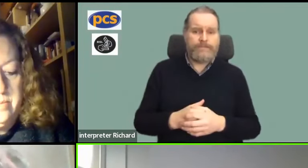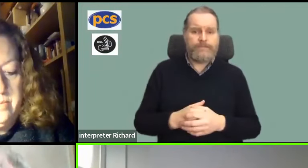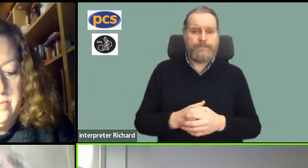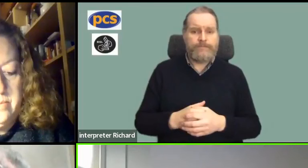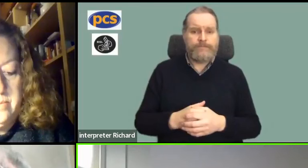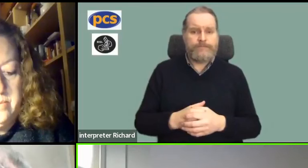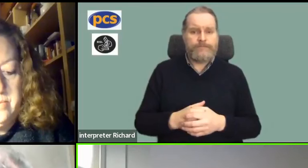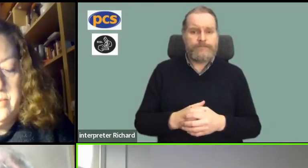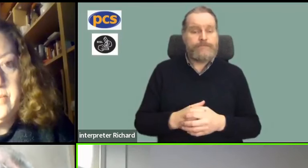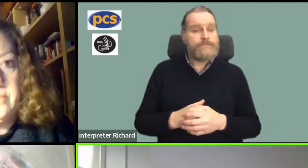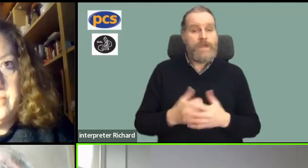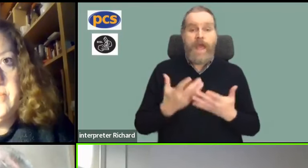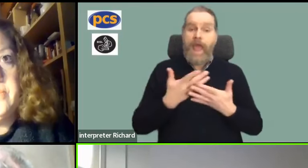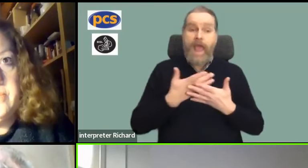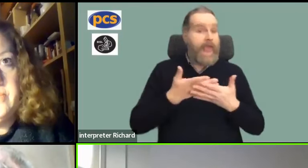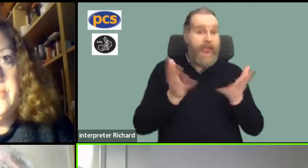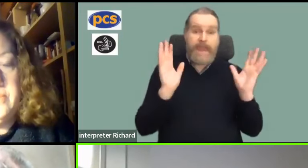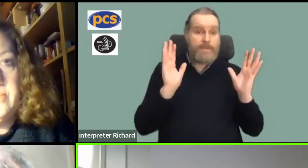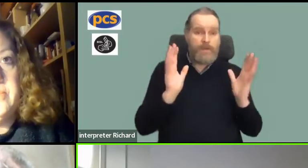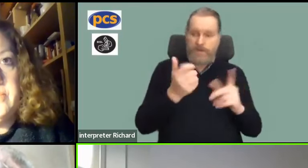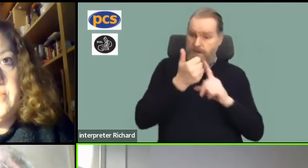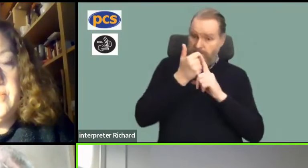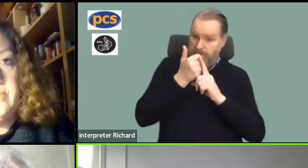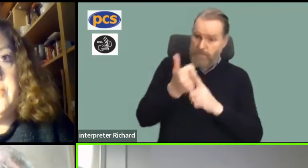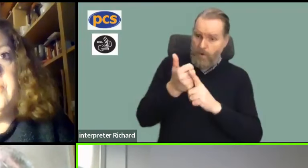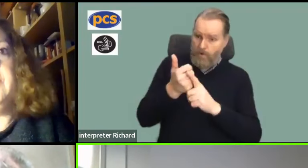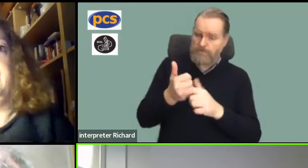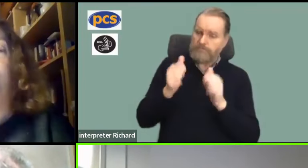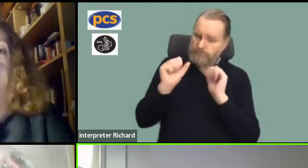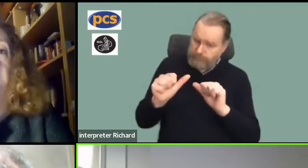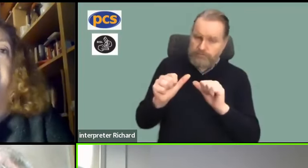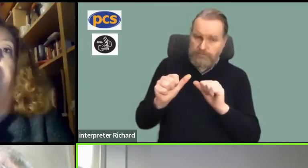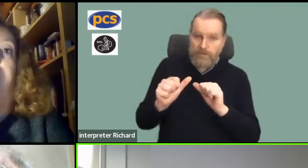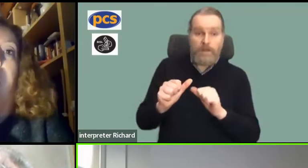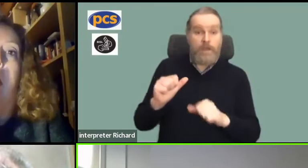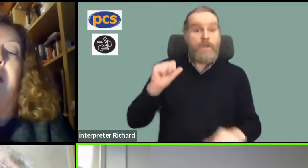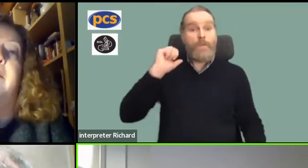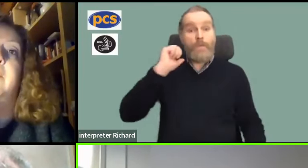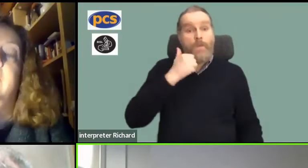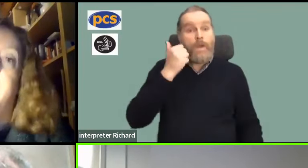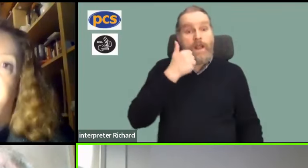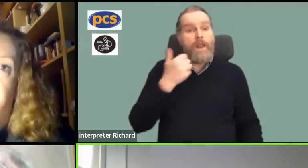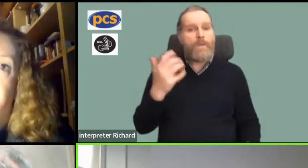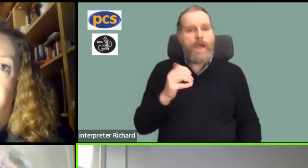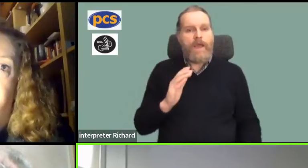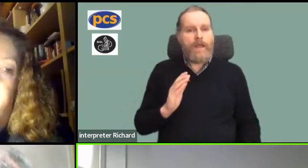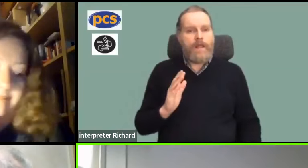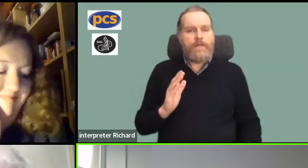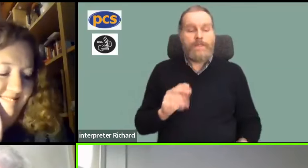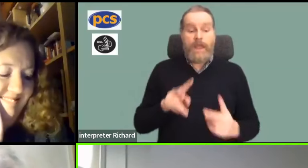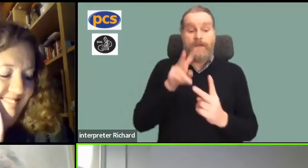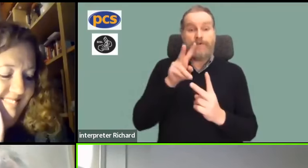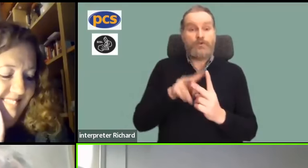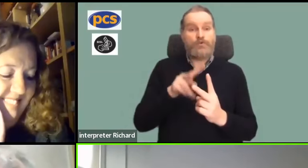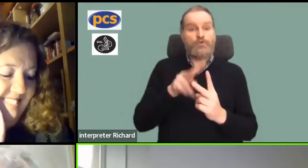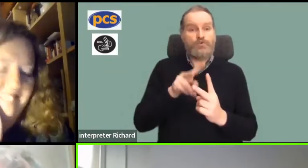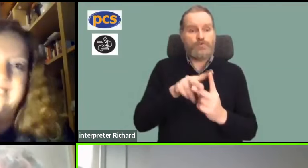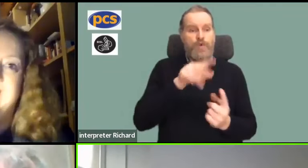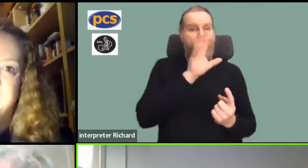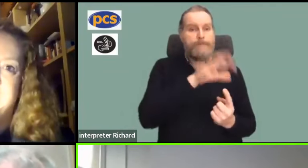amazing that they g that they are and any any That they are, and any any shows of solidarity. You know we're gonna have 3 picket lines in working to